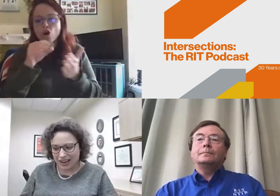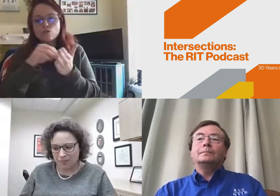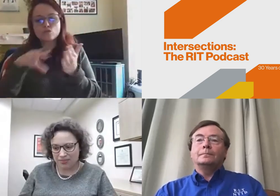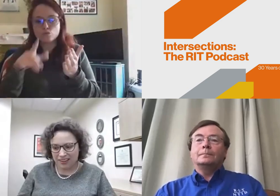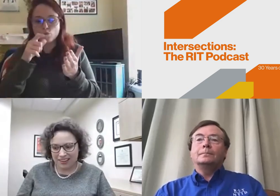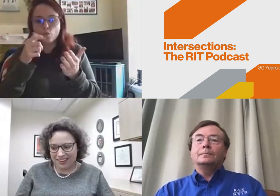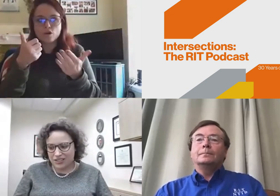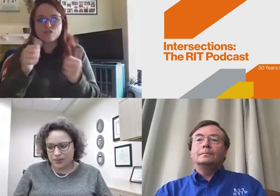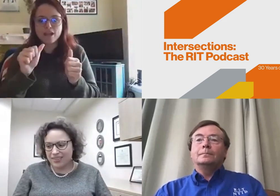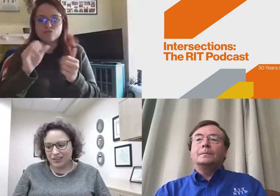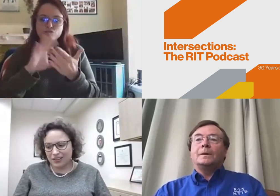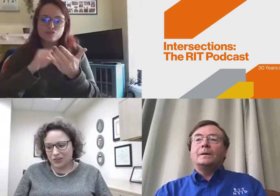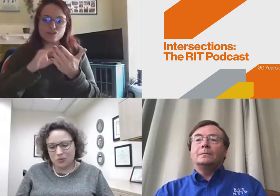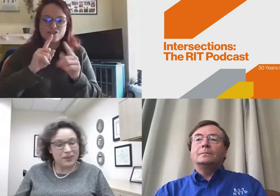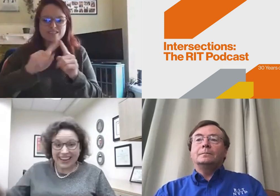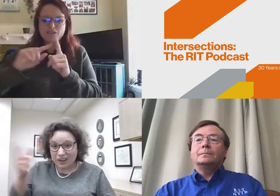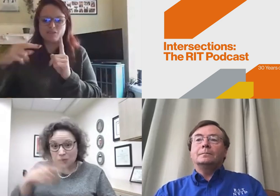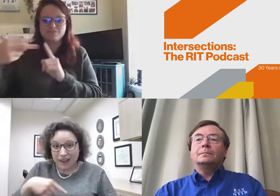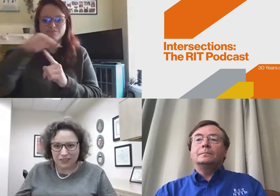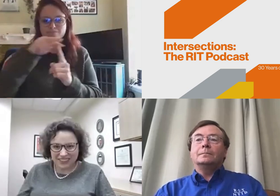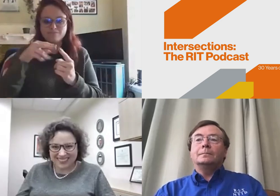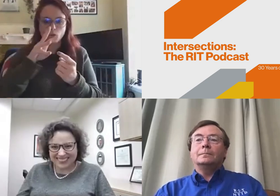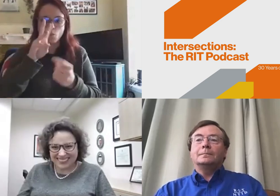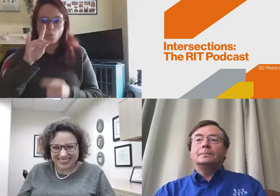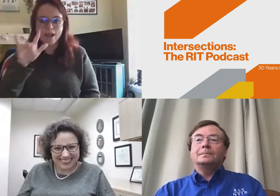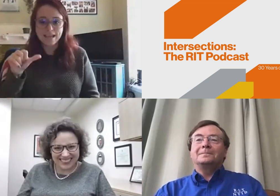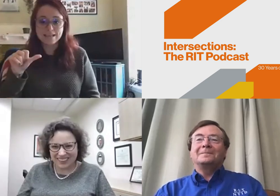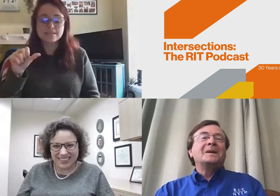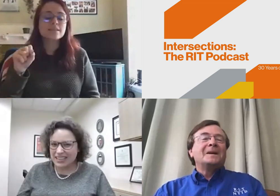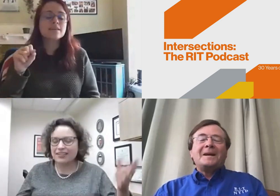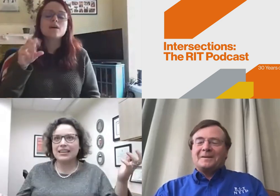So, I think, we can't go backwards, you know what I mean?